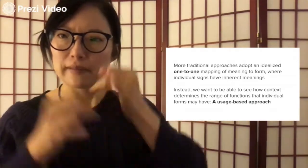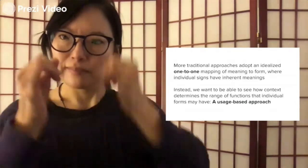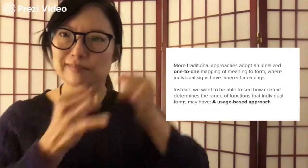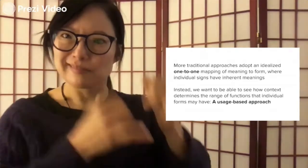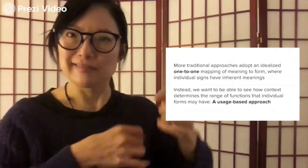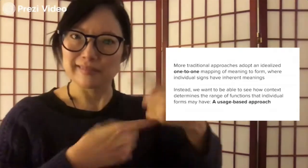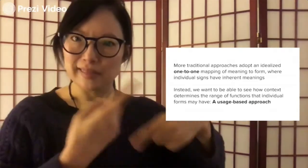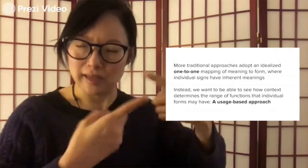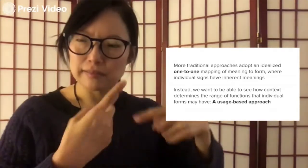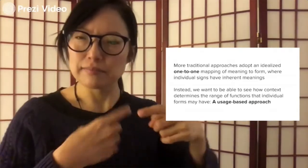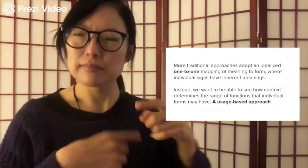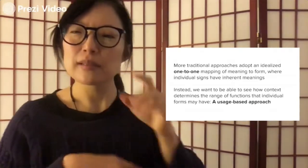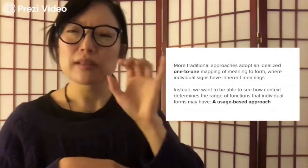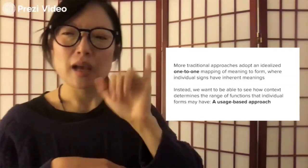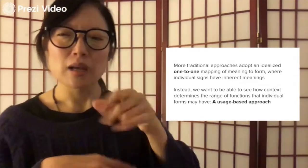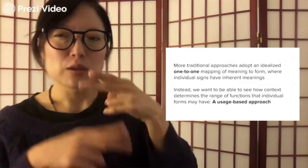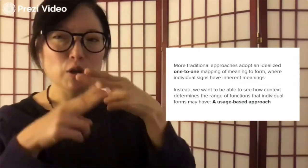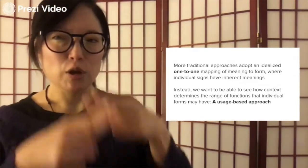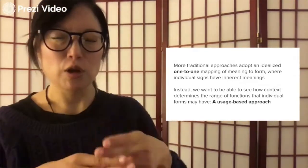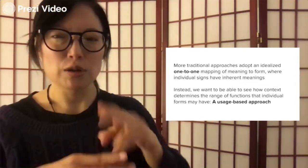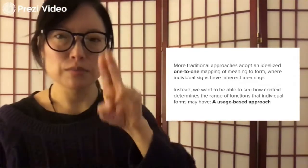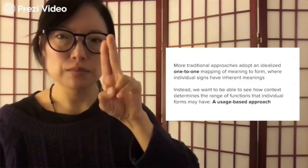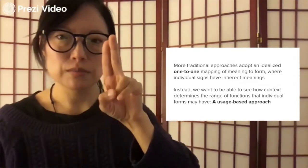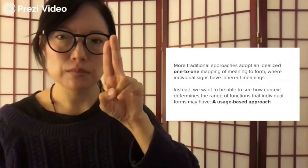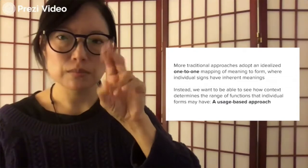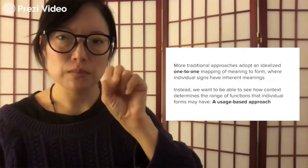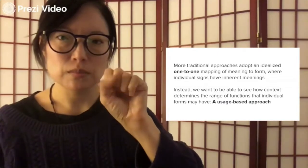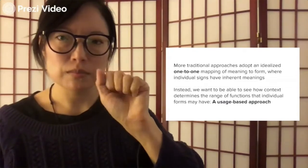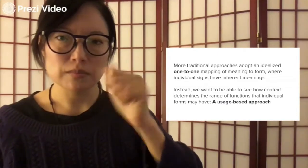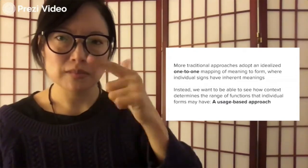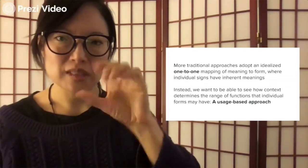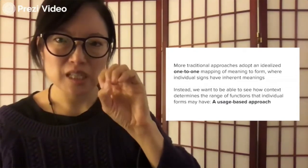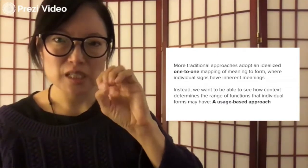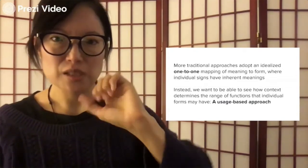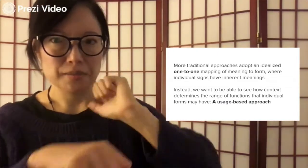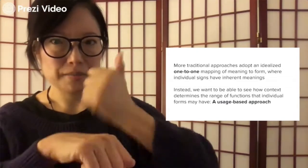and how that determines the functions of individual forms.